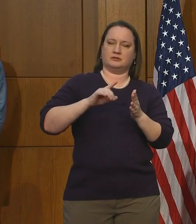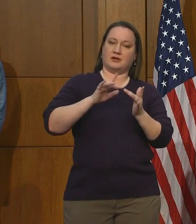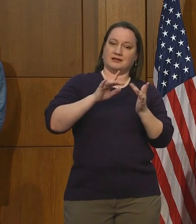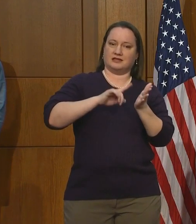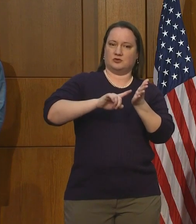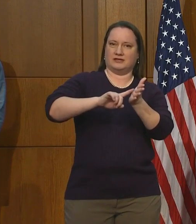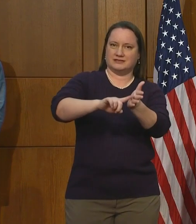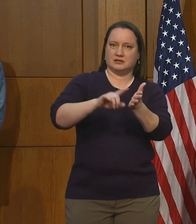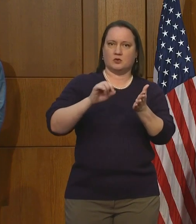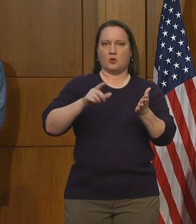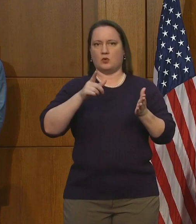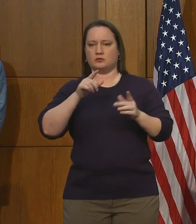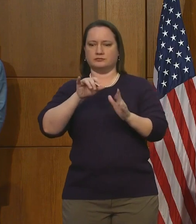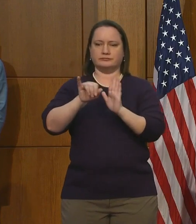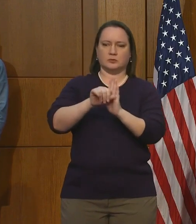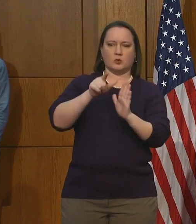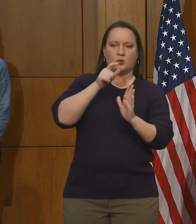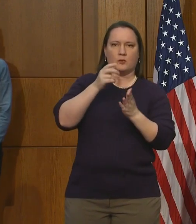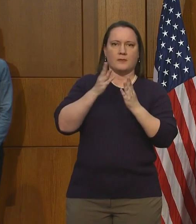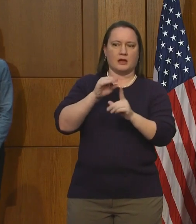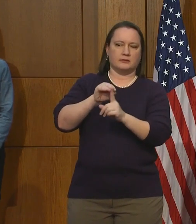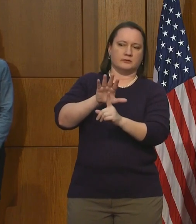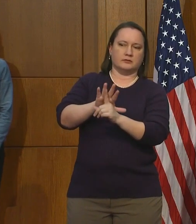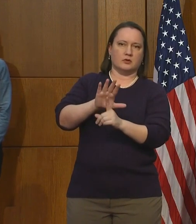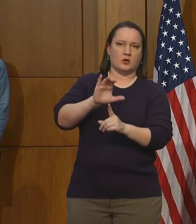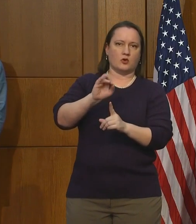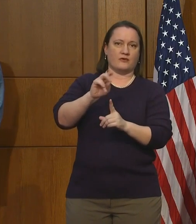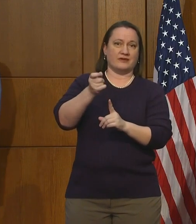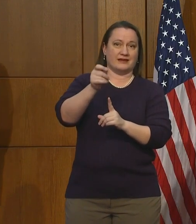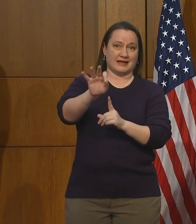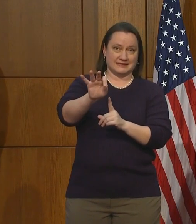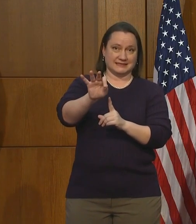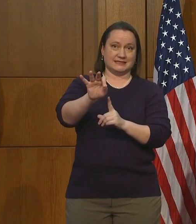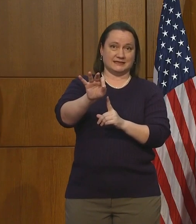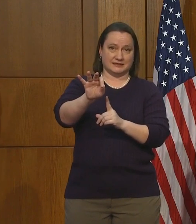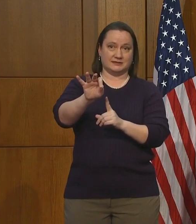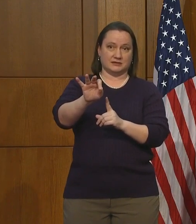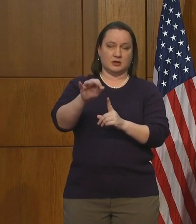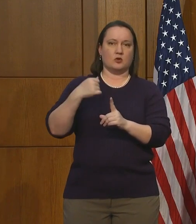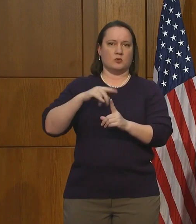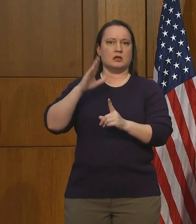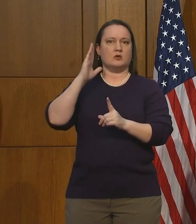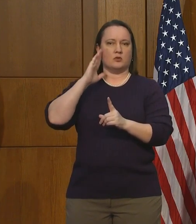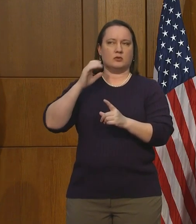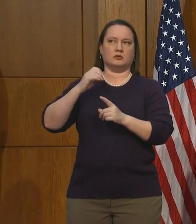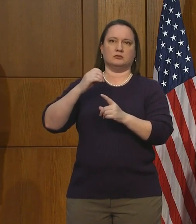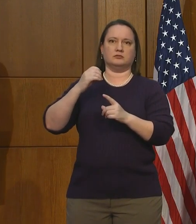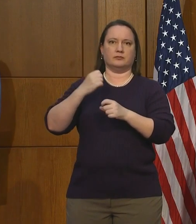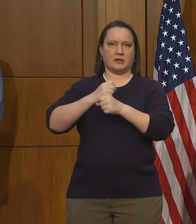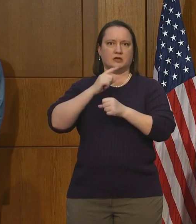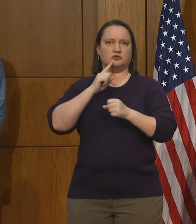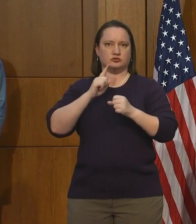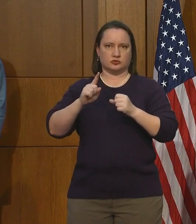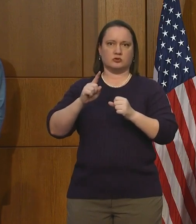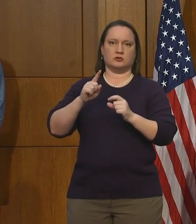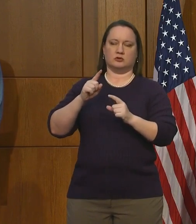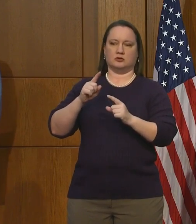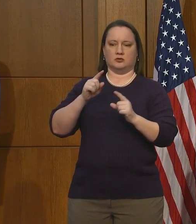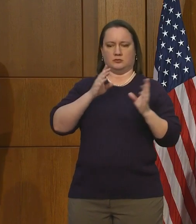CONTACT TRACING OR- IDENTIFICATION OF PEOPLE WHO LIVE BEEN EXPOSED TO COVID